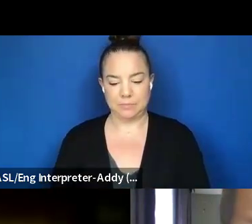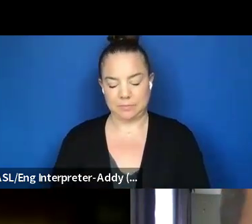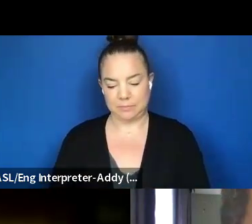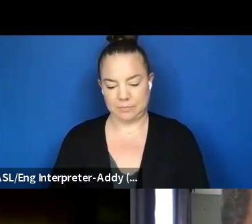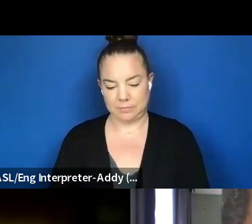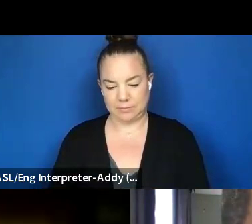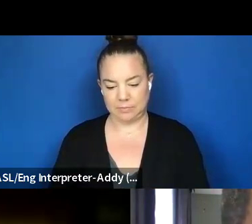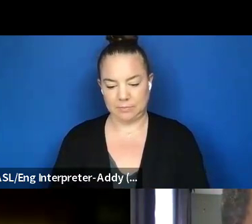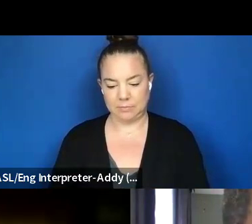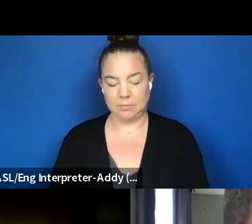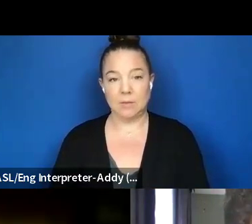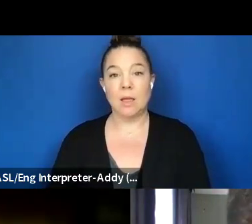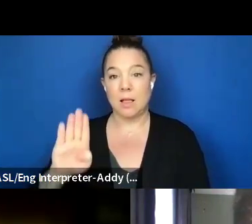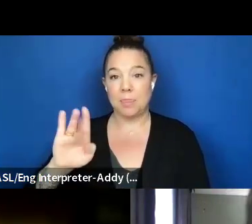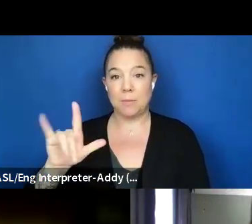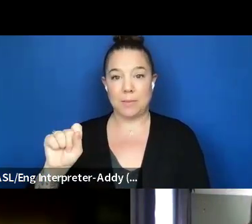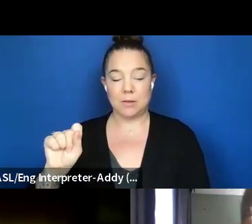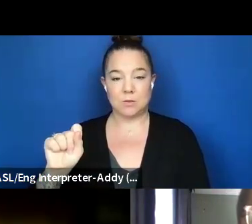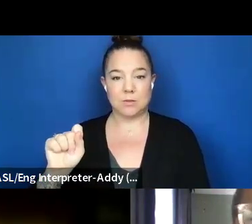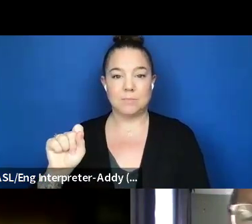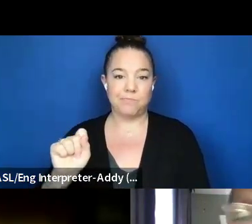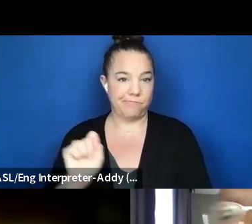Adeleigh Belyeu: and these bills are actually Adeleigh Belyeu: both of them are